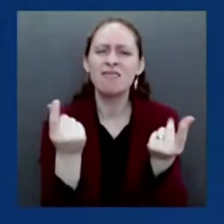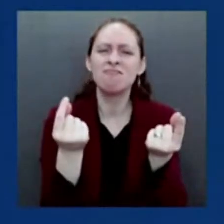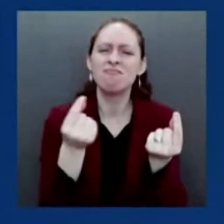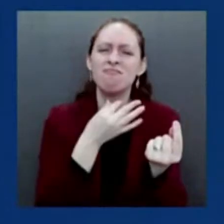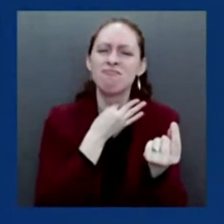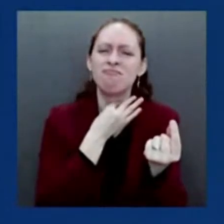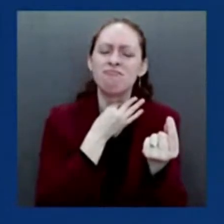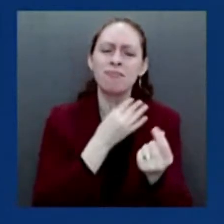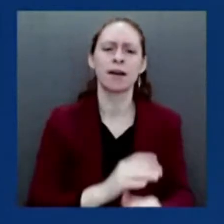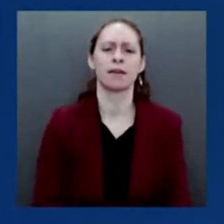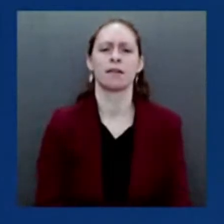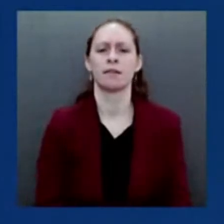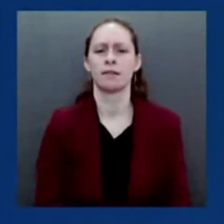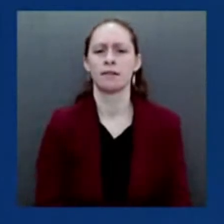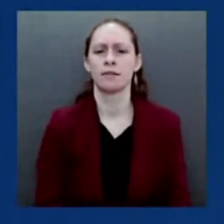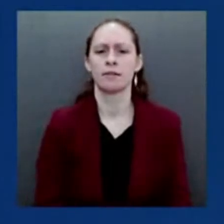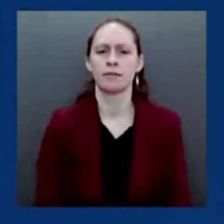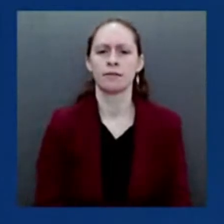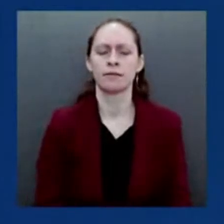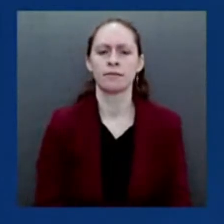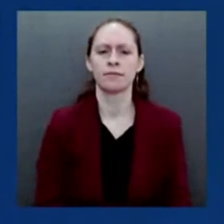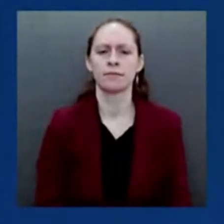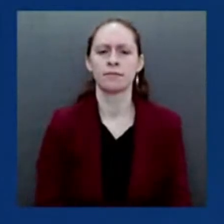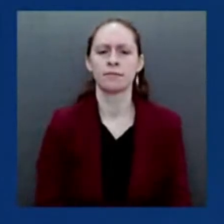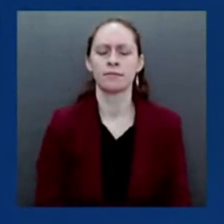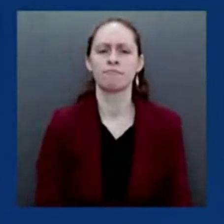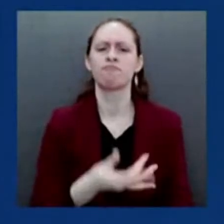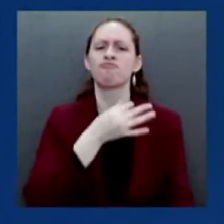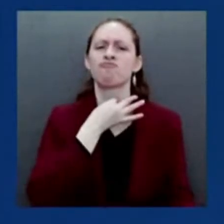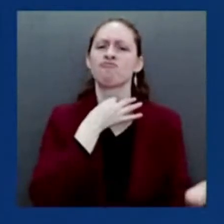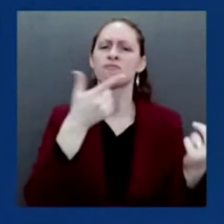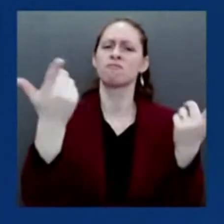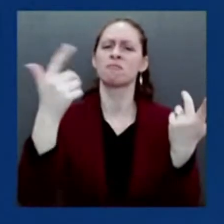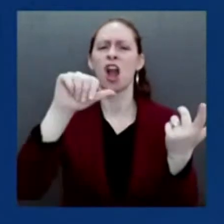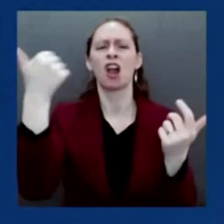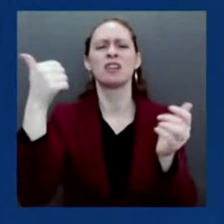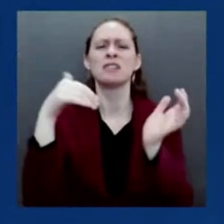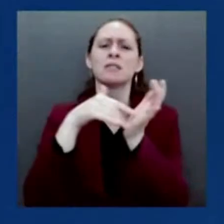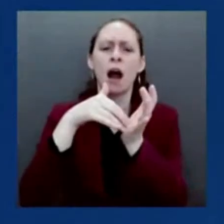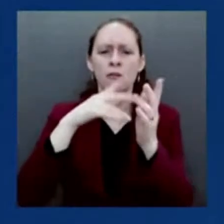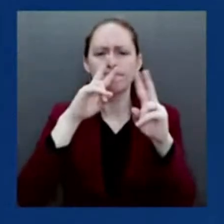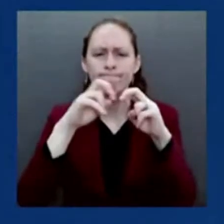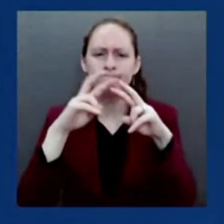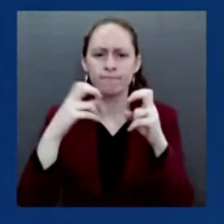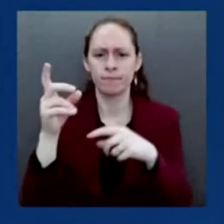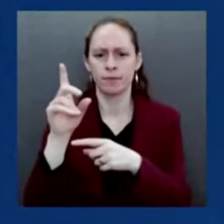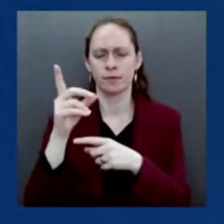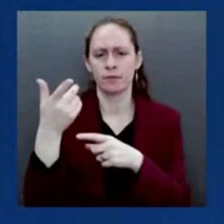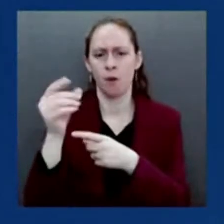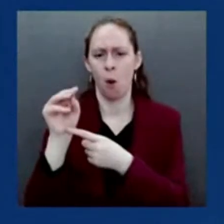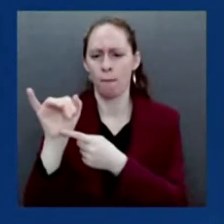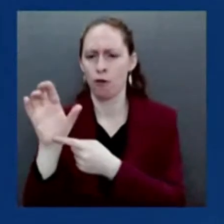STUDY, WITH OMICRON AT MERCY AND DELTA, HOW DOES IT COMPARE